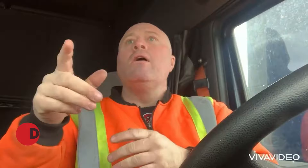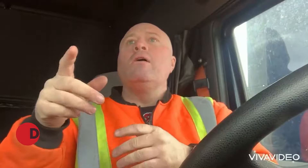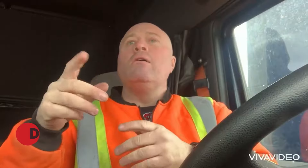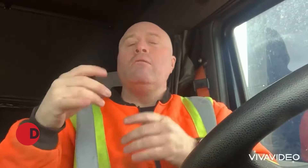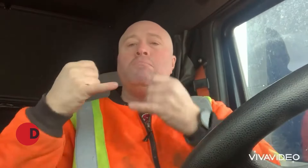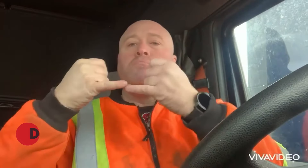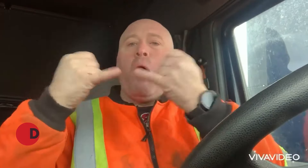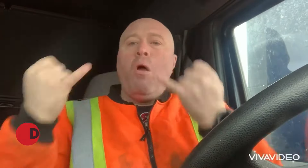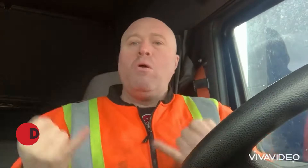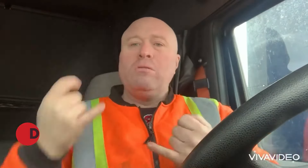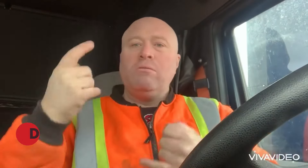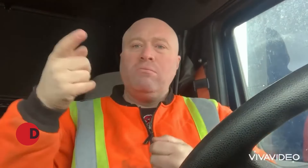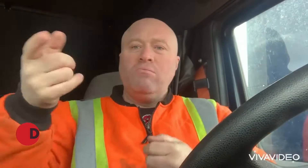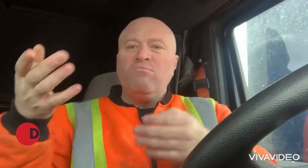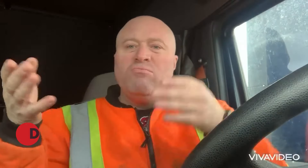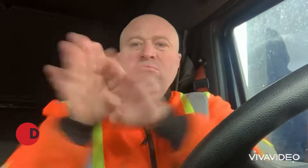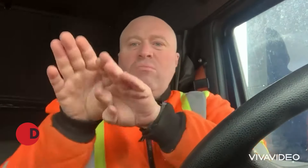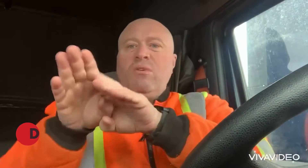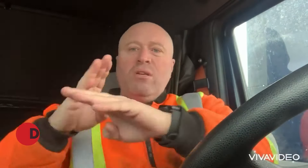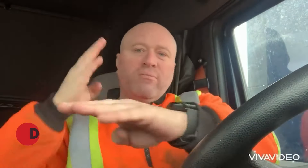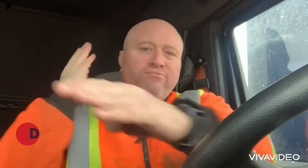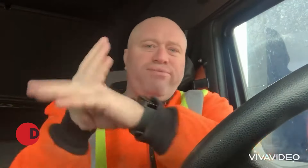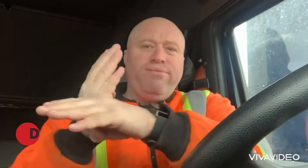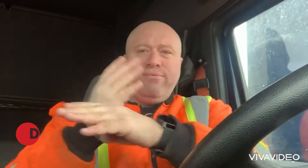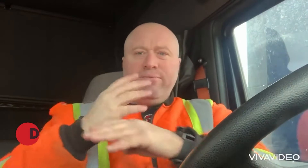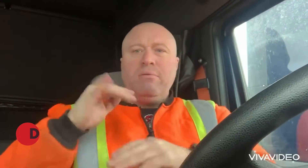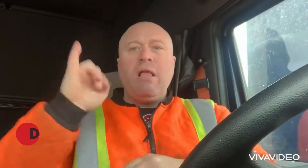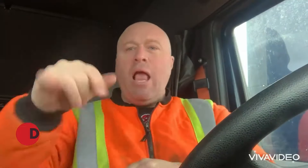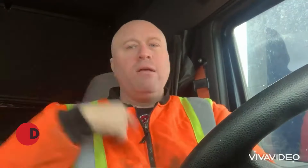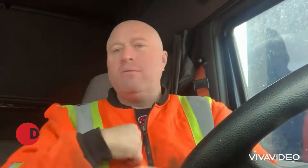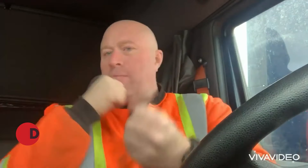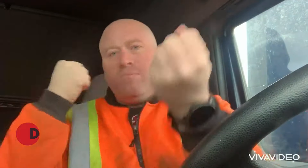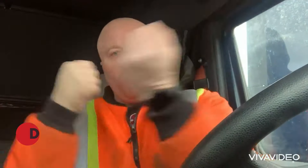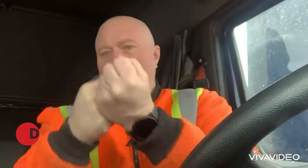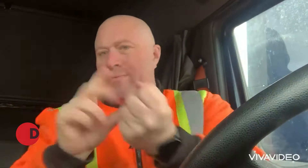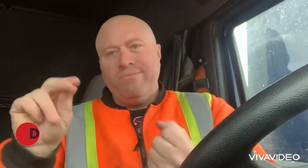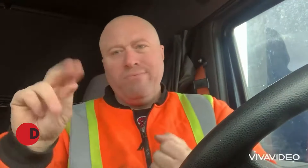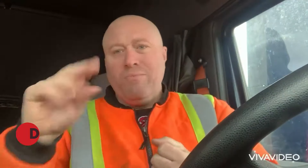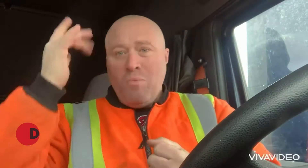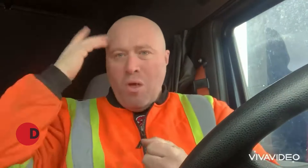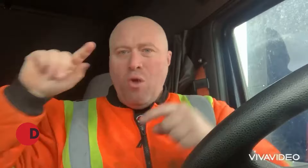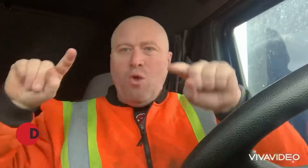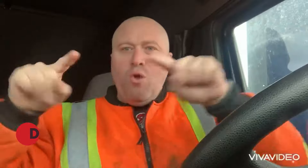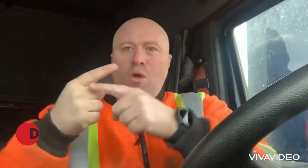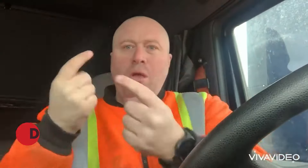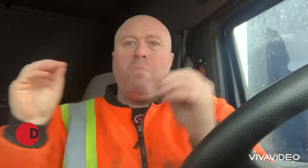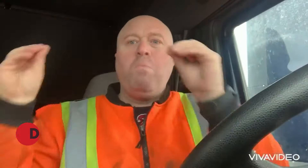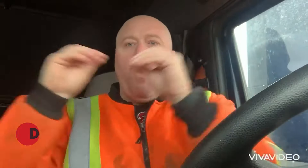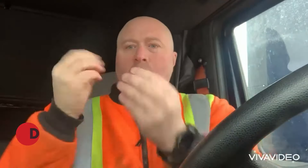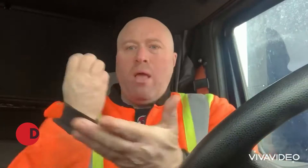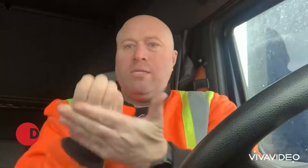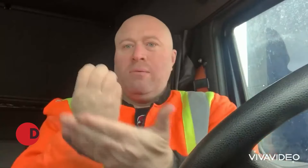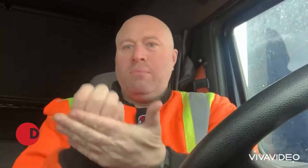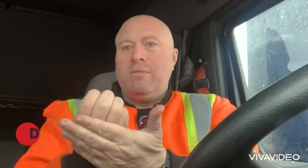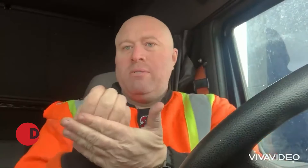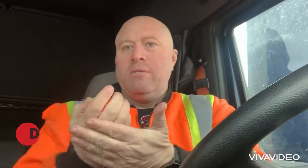What I don’t support is shutting down the borders because it hurts the economy.